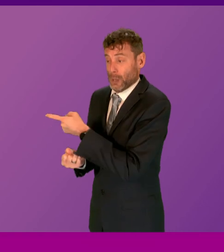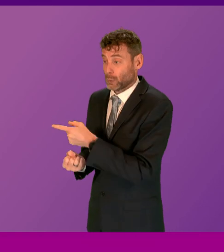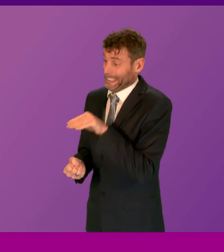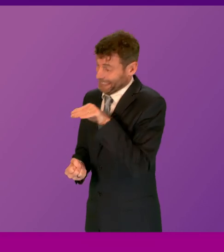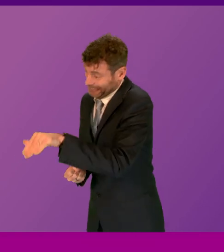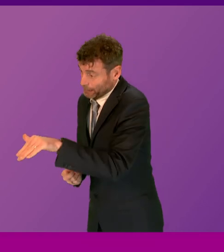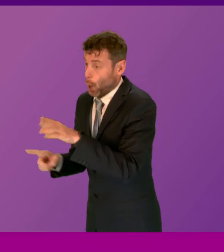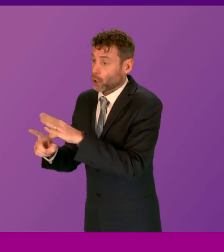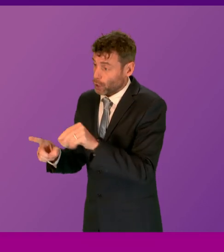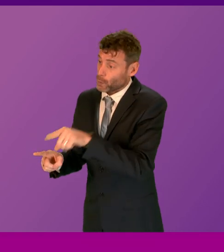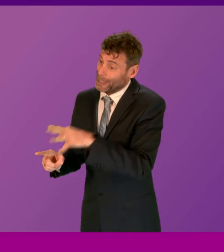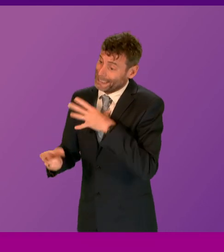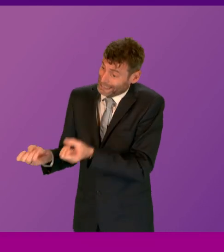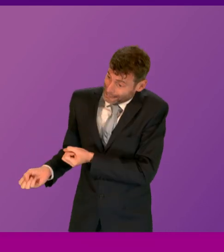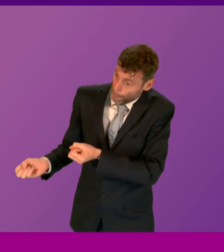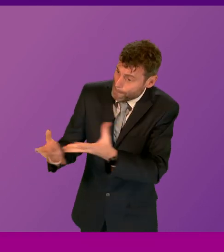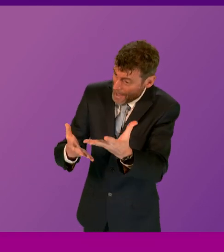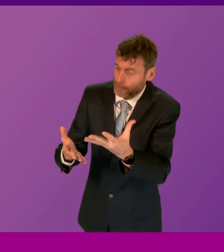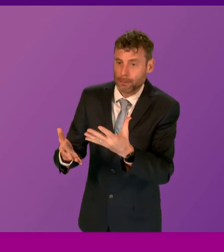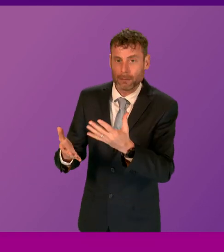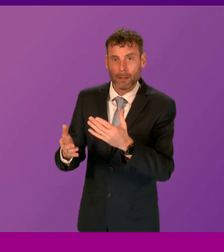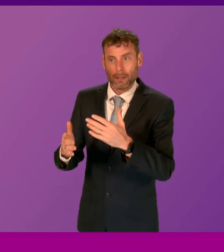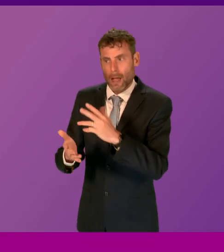do not slash them to the bone.